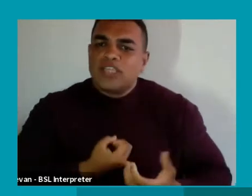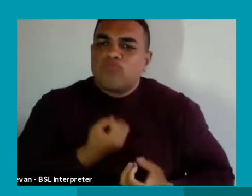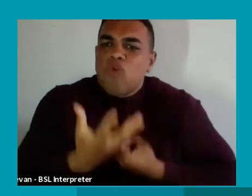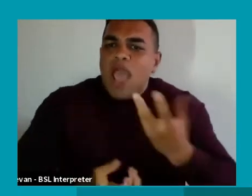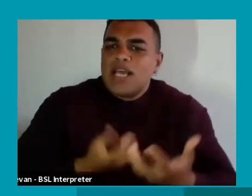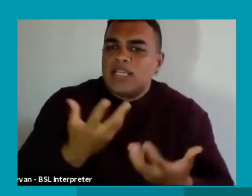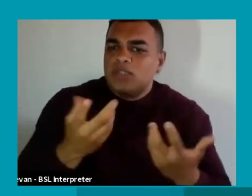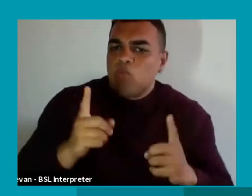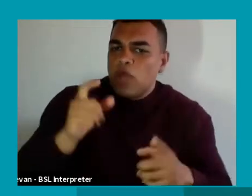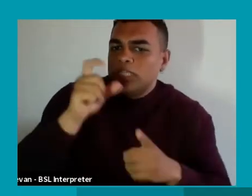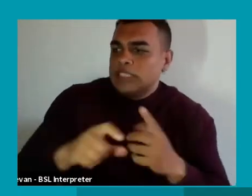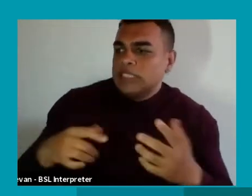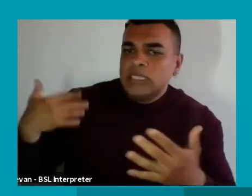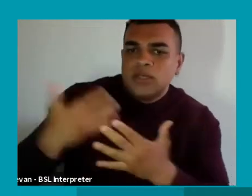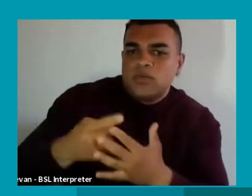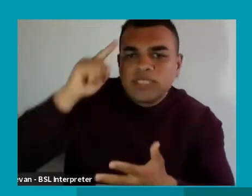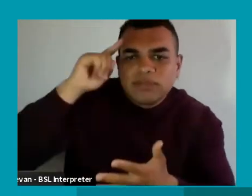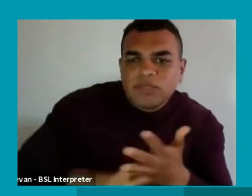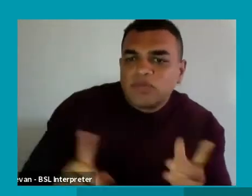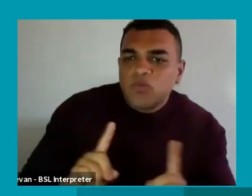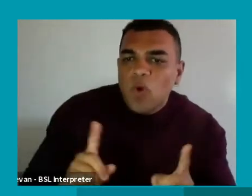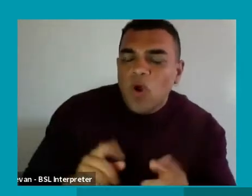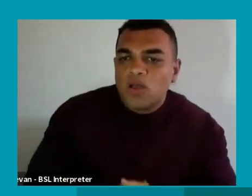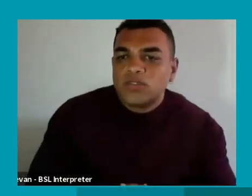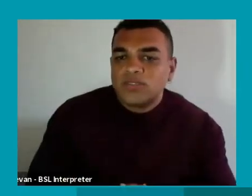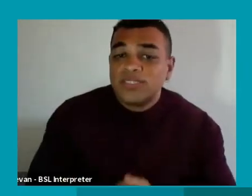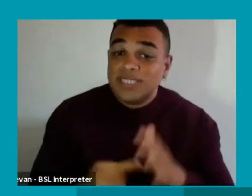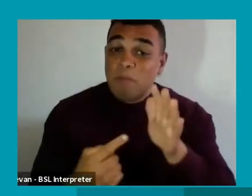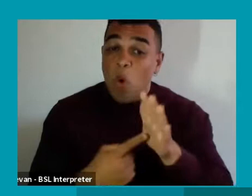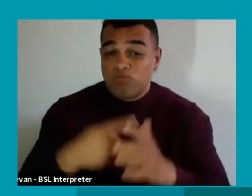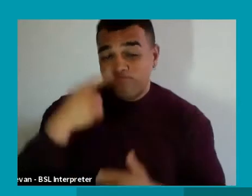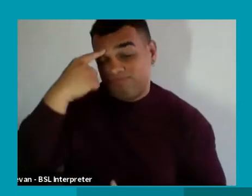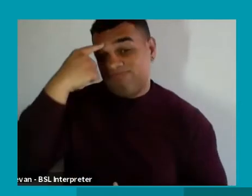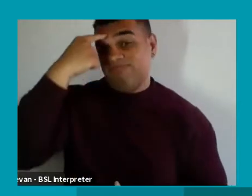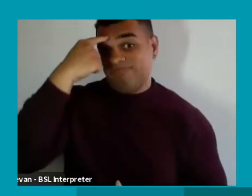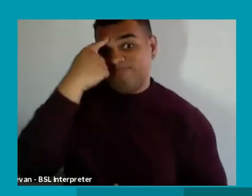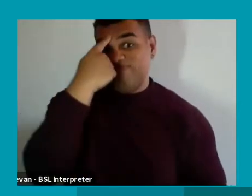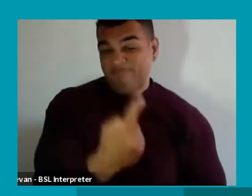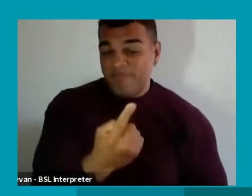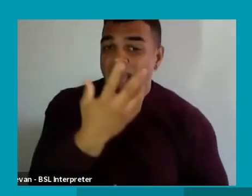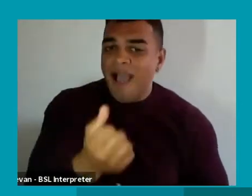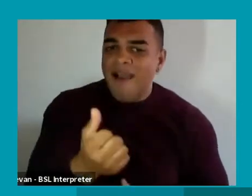and having confidence that you do have skills you do have unique abilities. And that's what we need